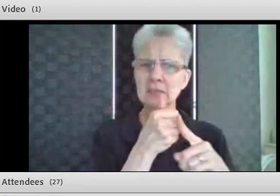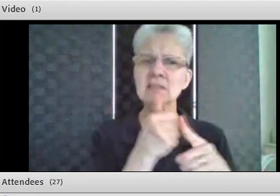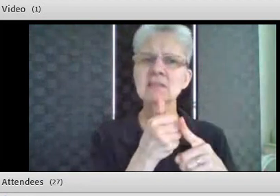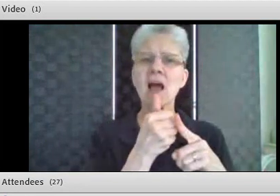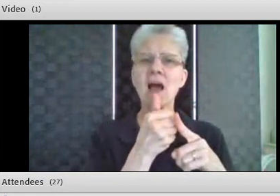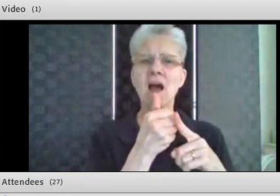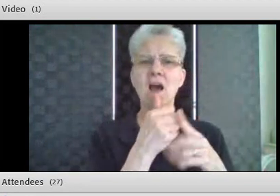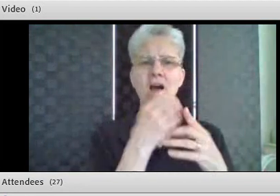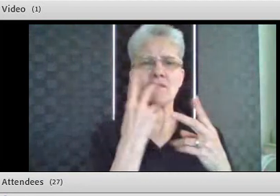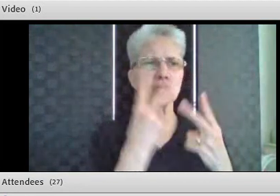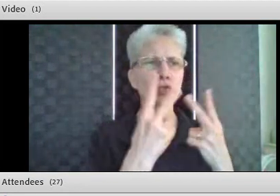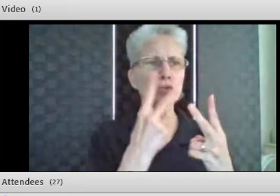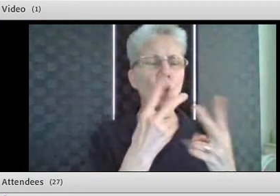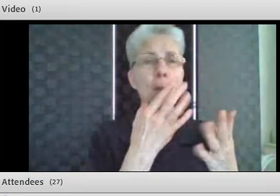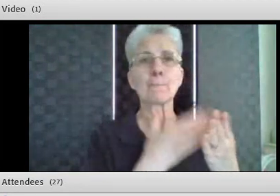and how he was brought up very traditionally,